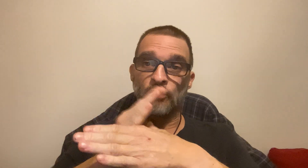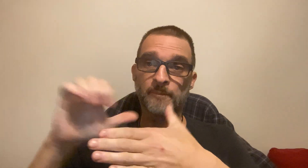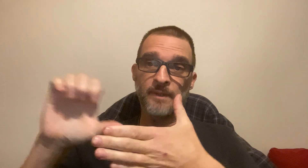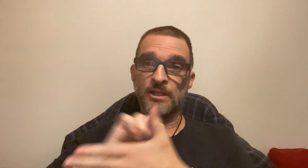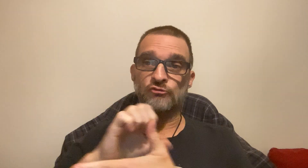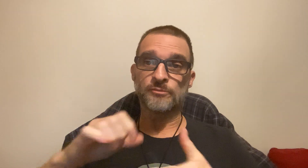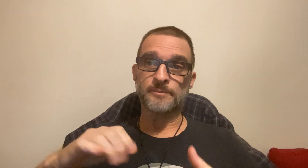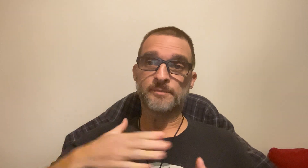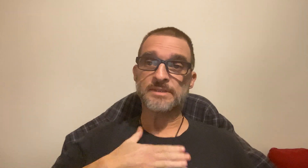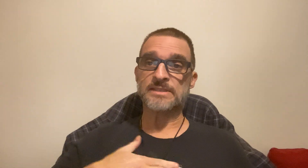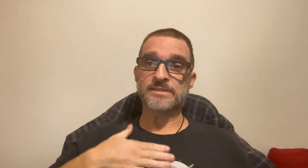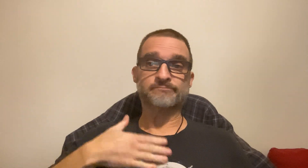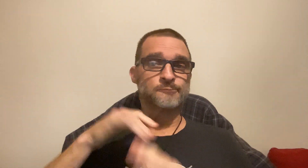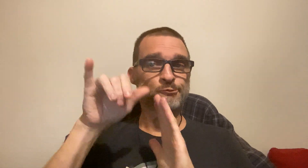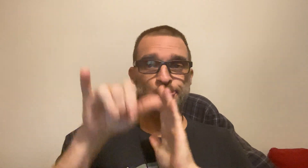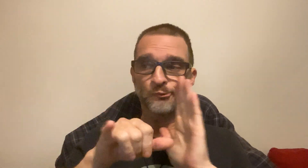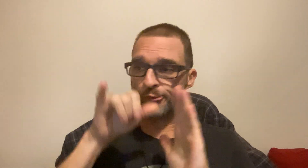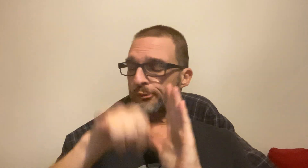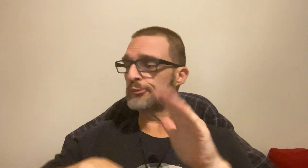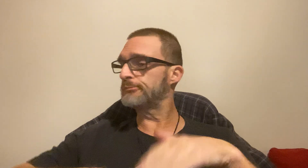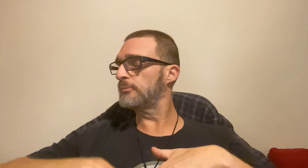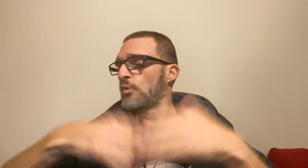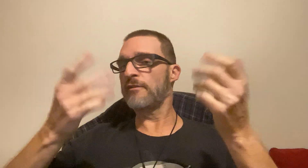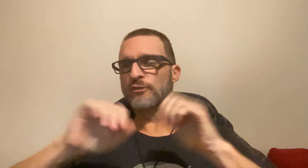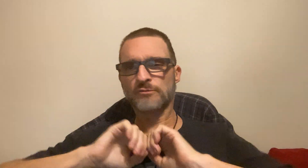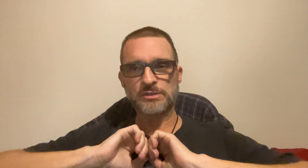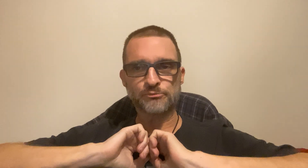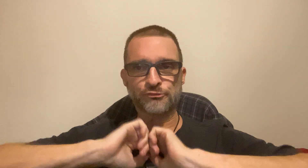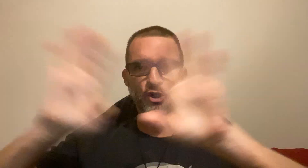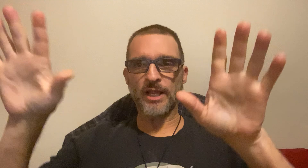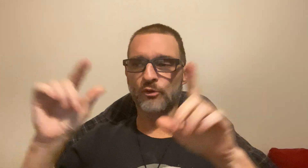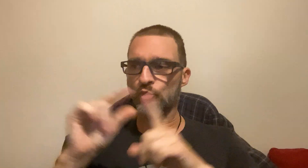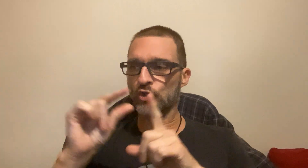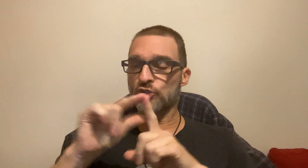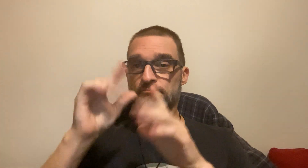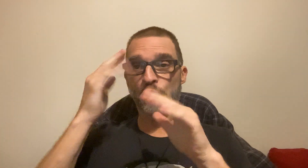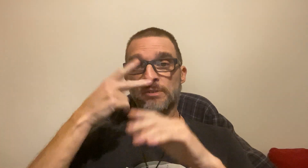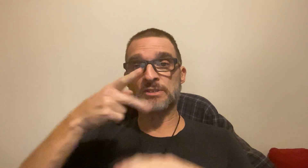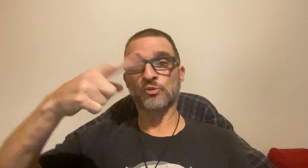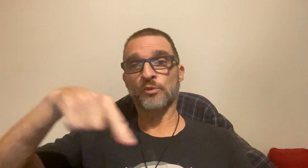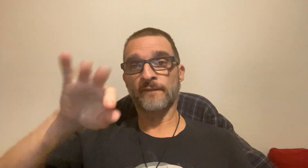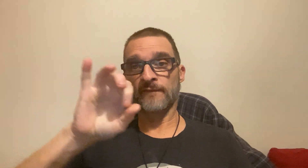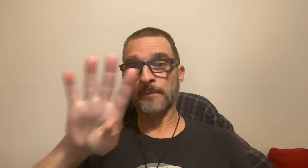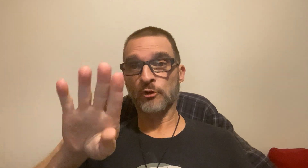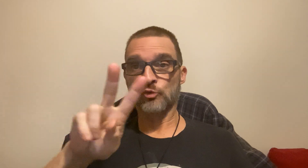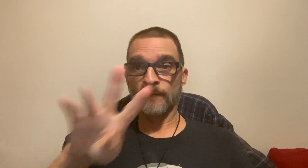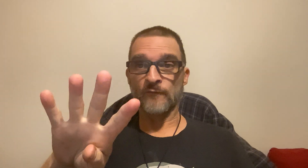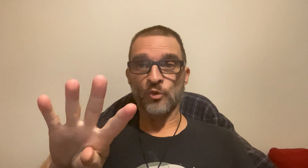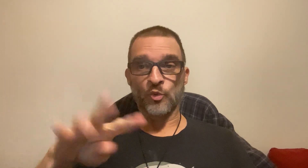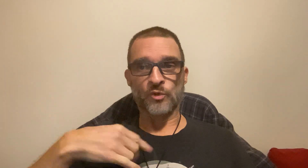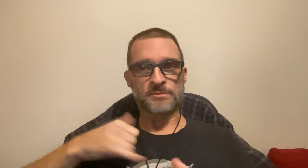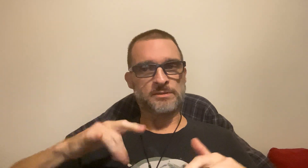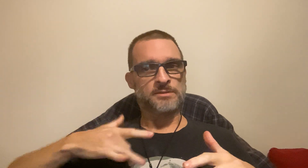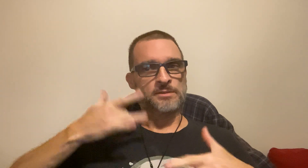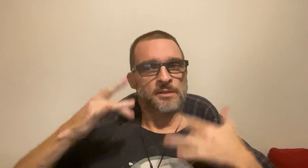Share the Page please. YouTube or whatever. Spread the word. Hope to see you next week Feb 24th.